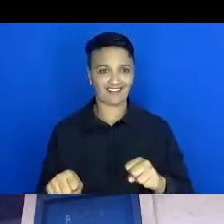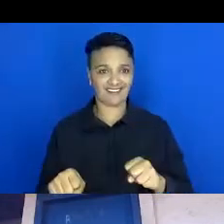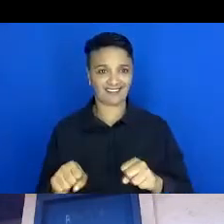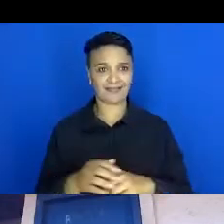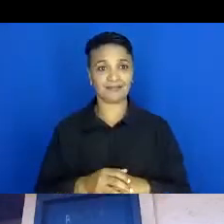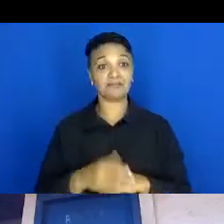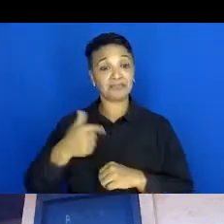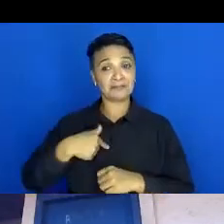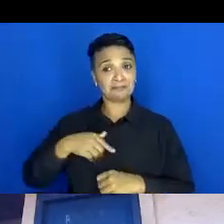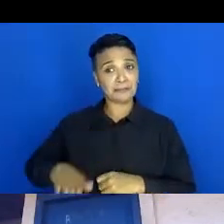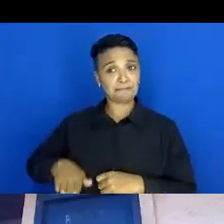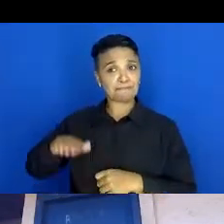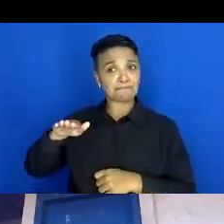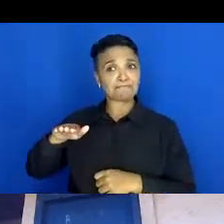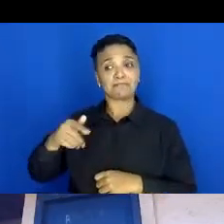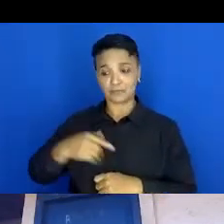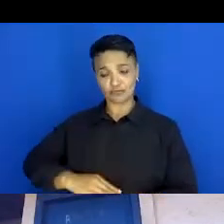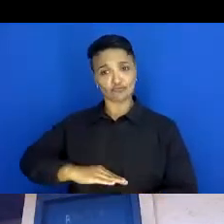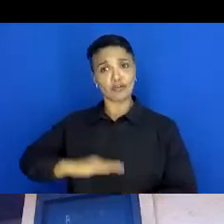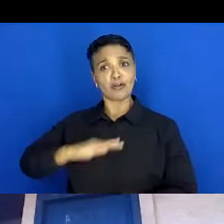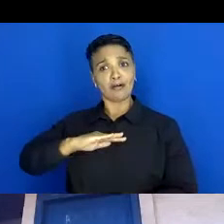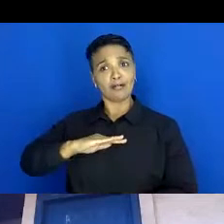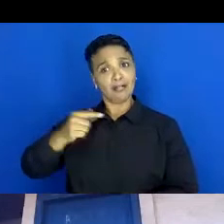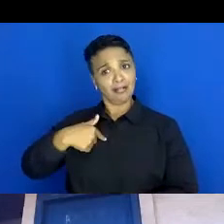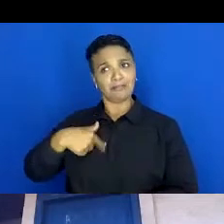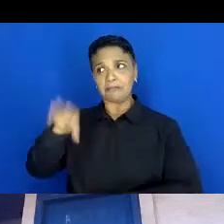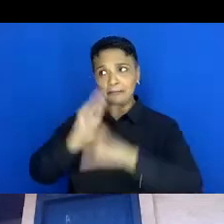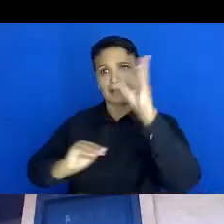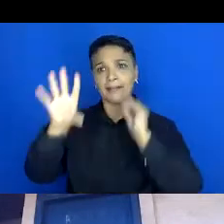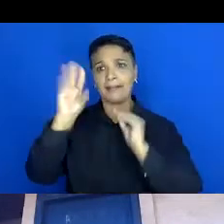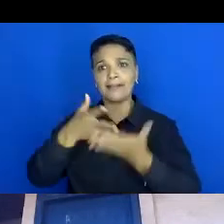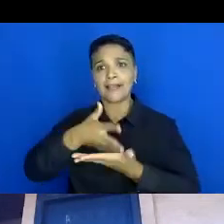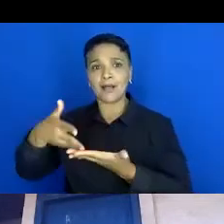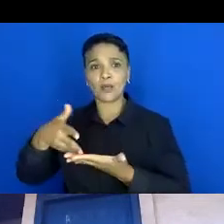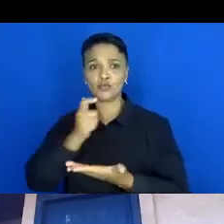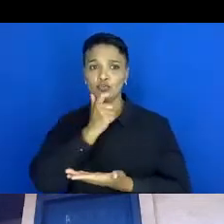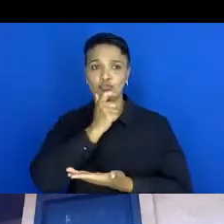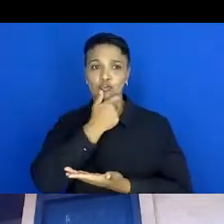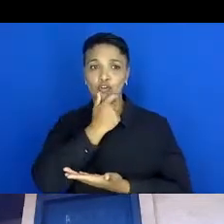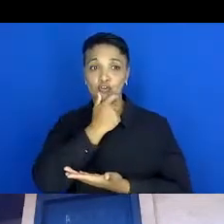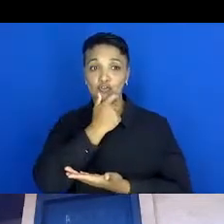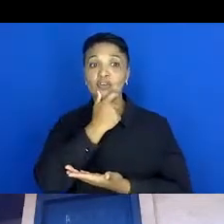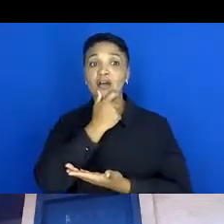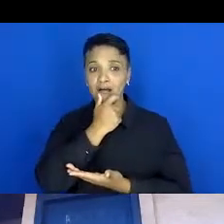many young people from latin america were limited to dialogue with others however